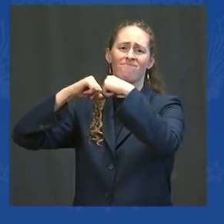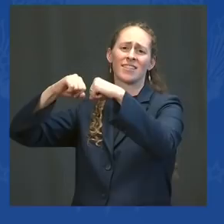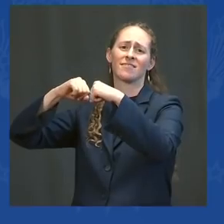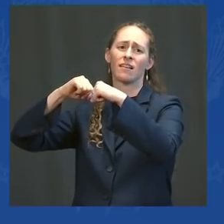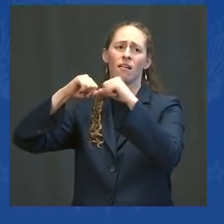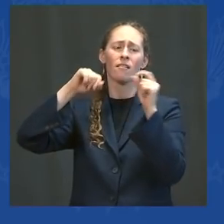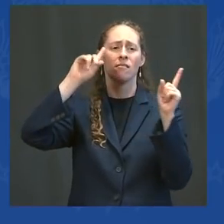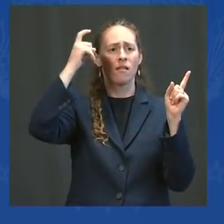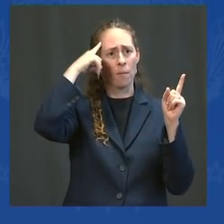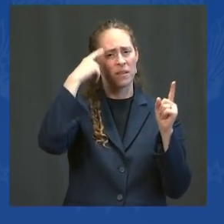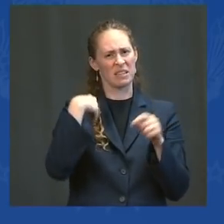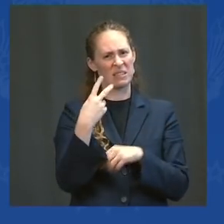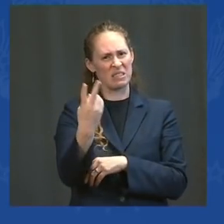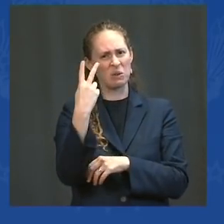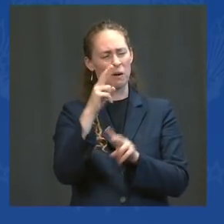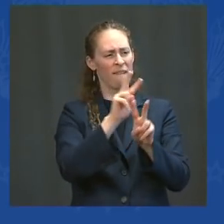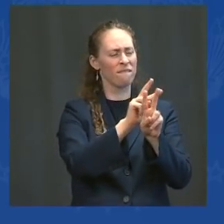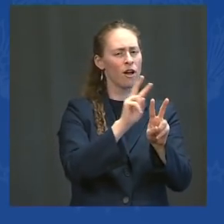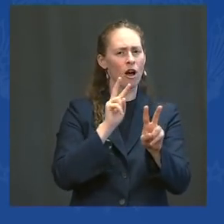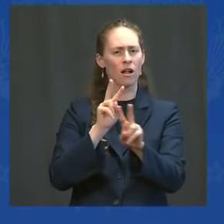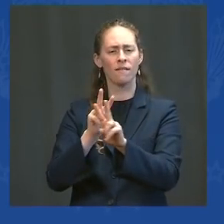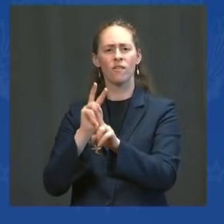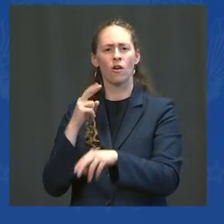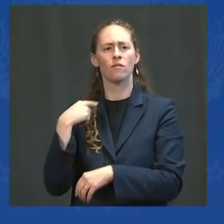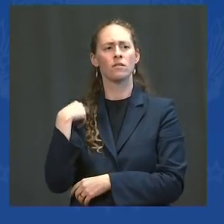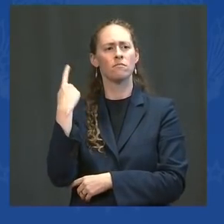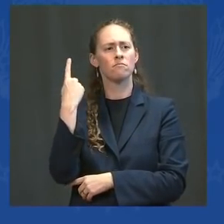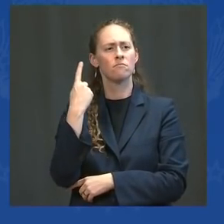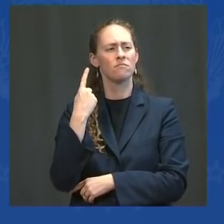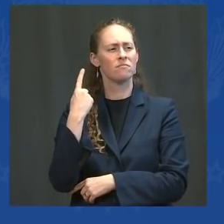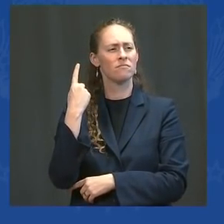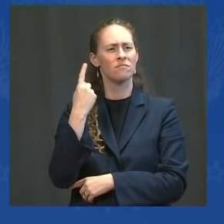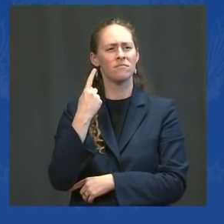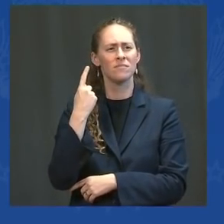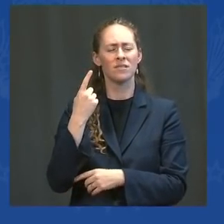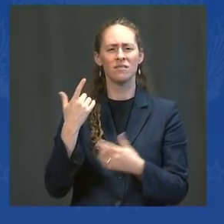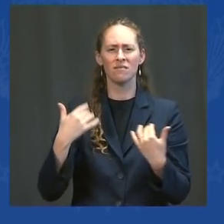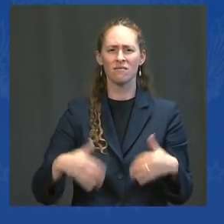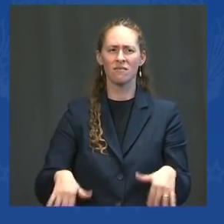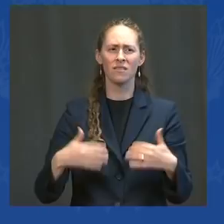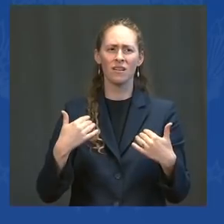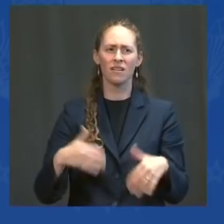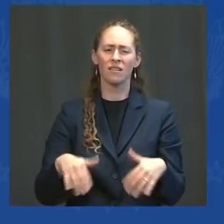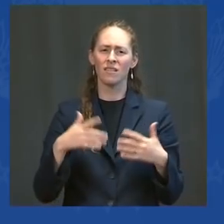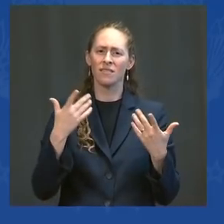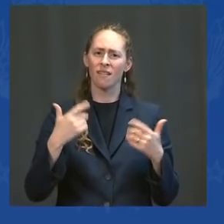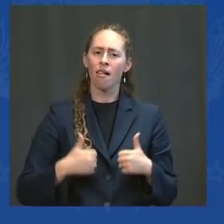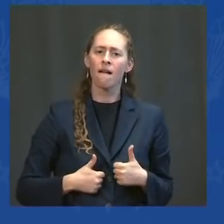Both gave the full measure of their devotion to the country at the United States Capitol.